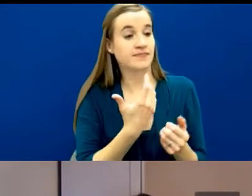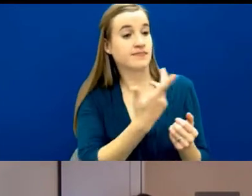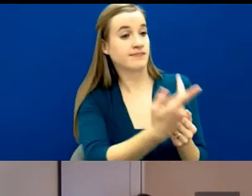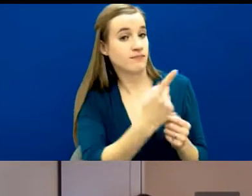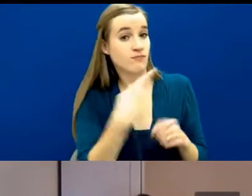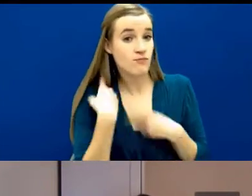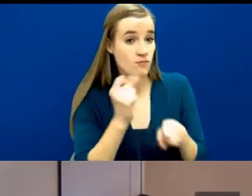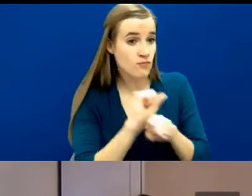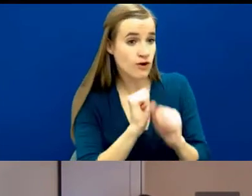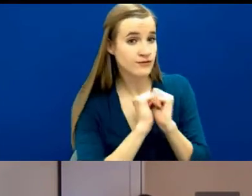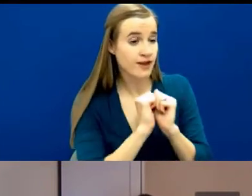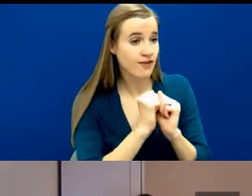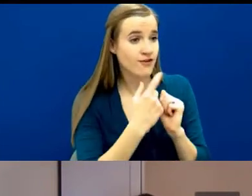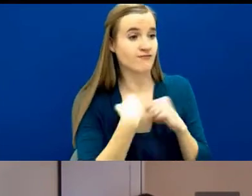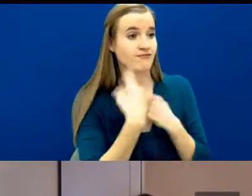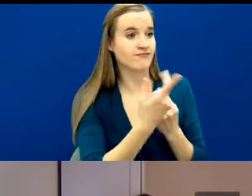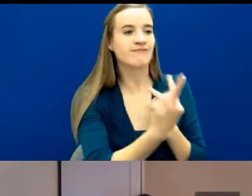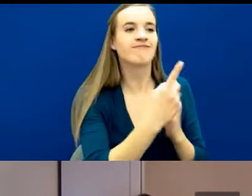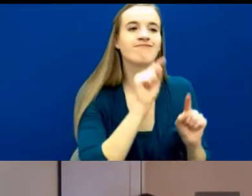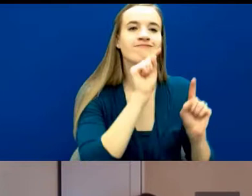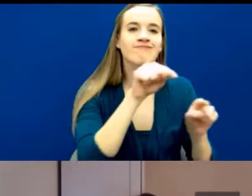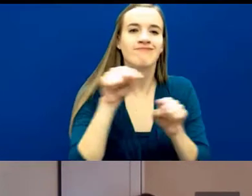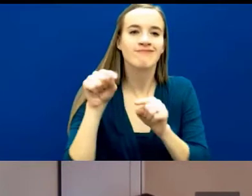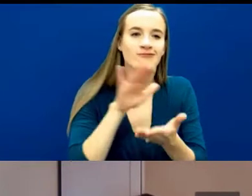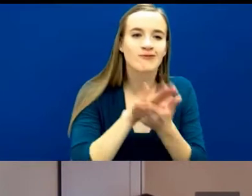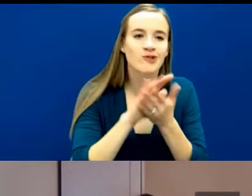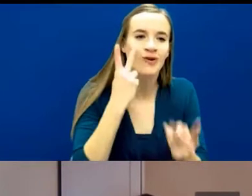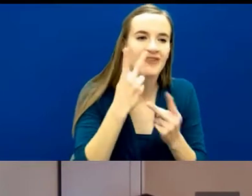together, Jennifer and I have done school visits together. And I had done